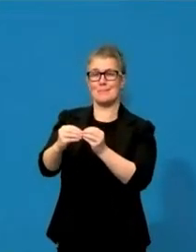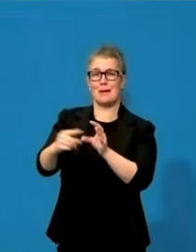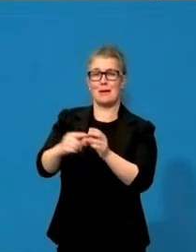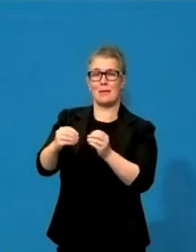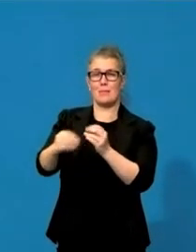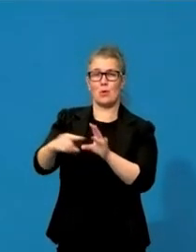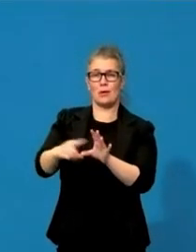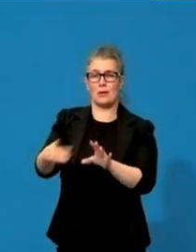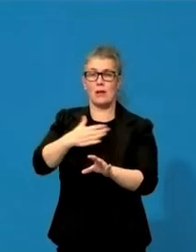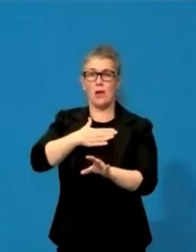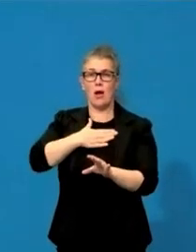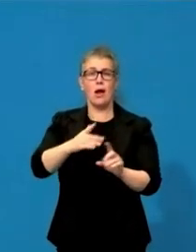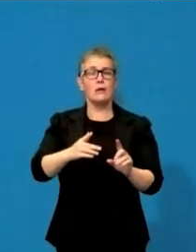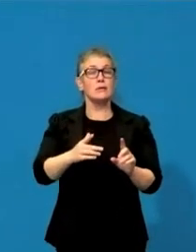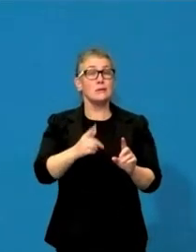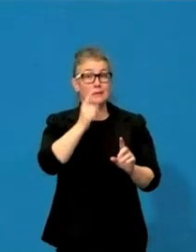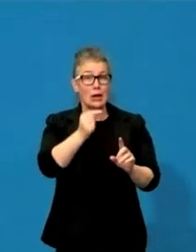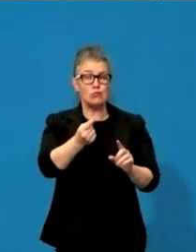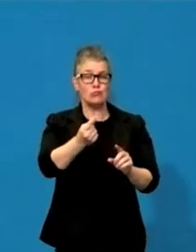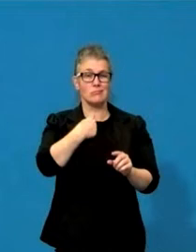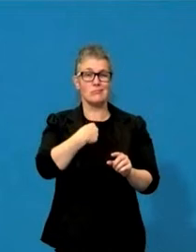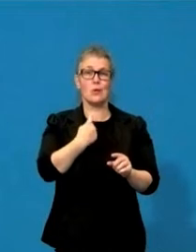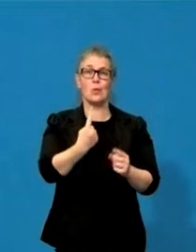But could you tell me what are the best things about Bubbaboy?